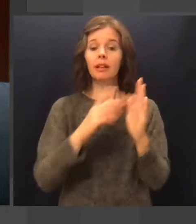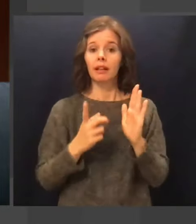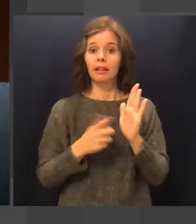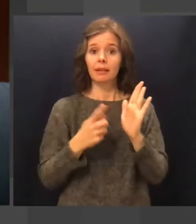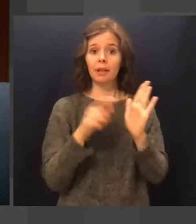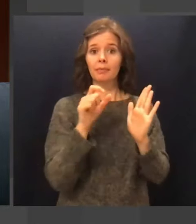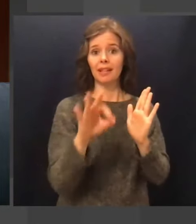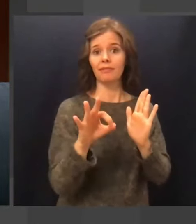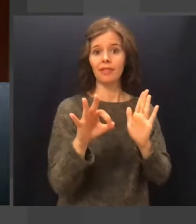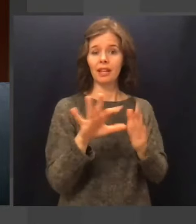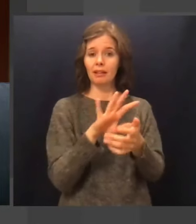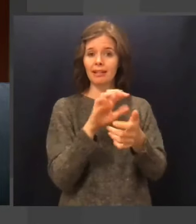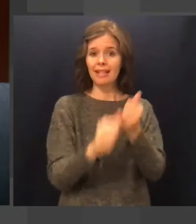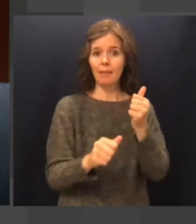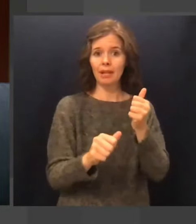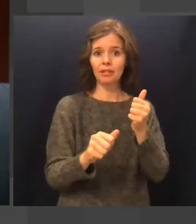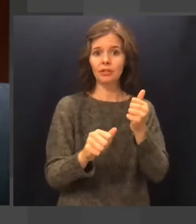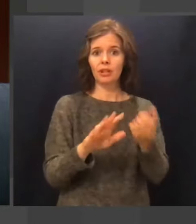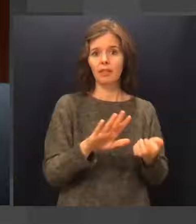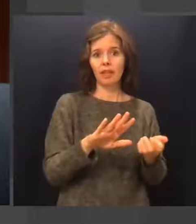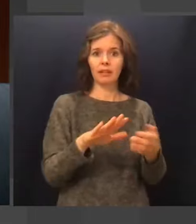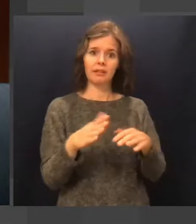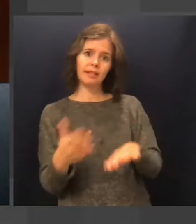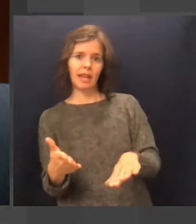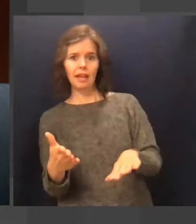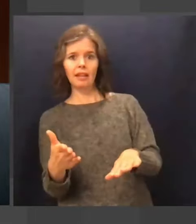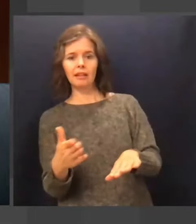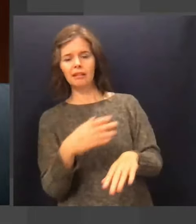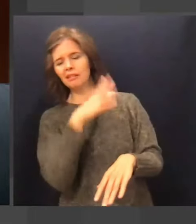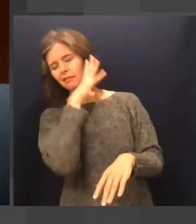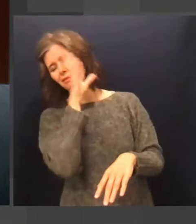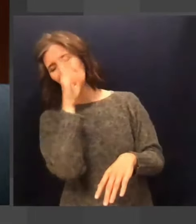THEY SORT OF PLAY DEAD AND WHEN